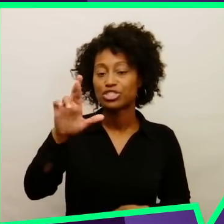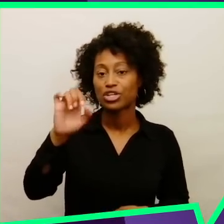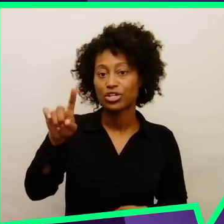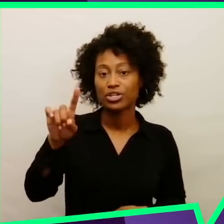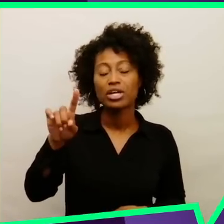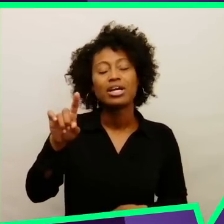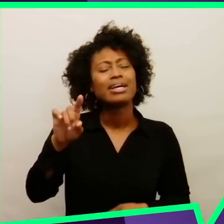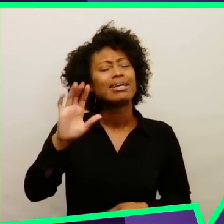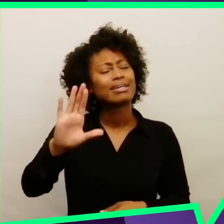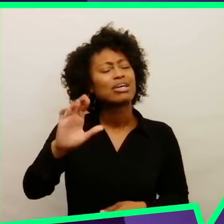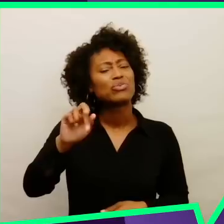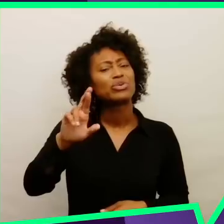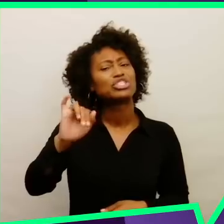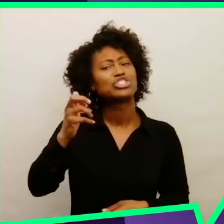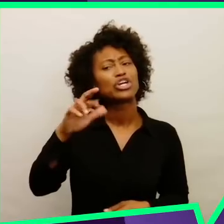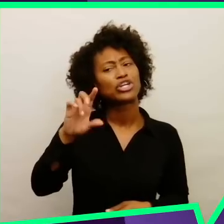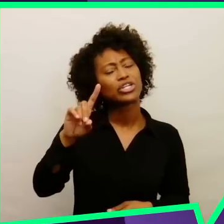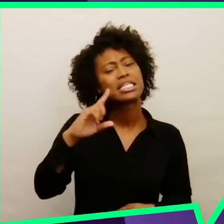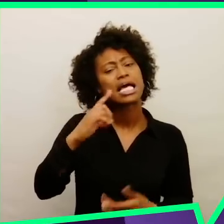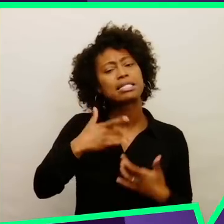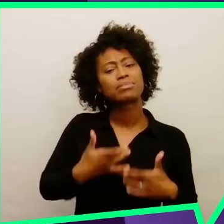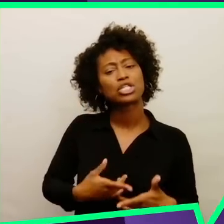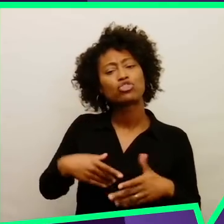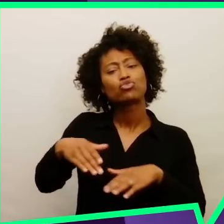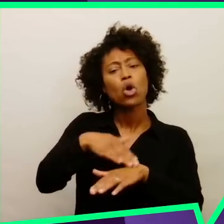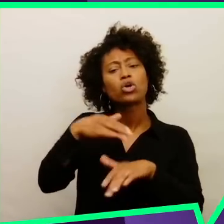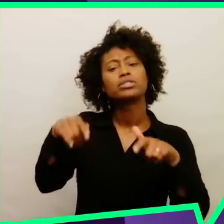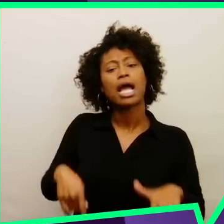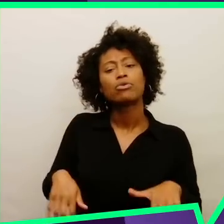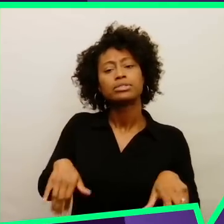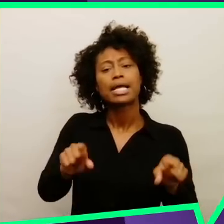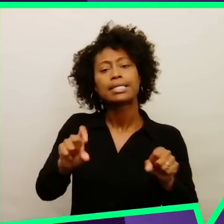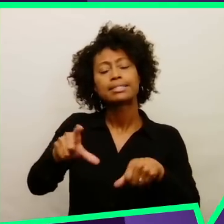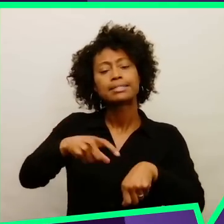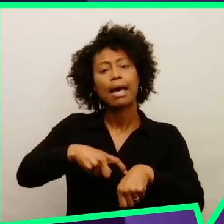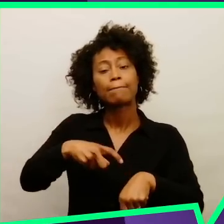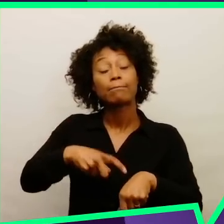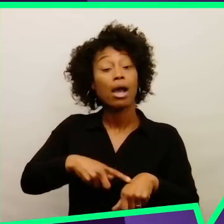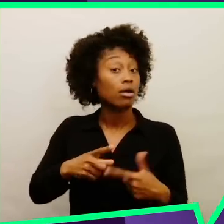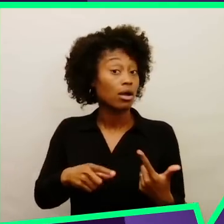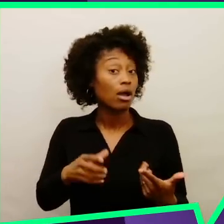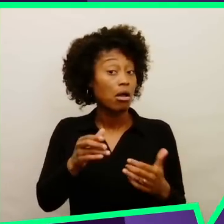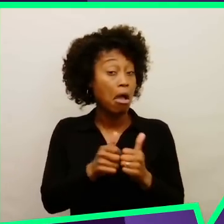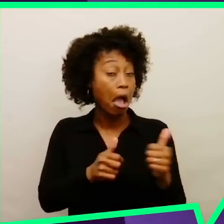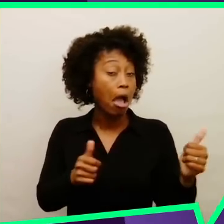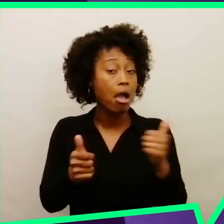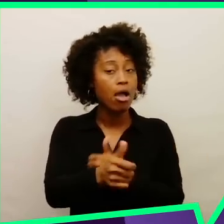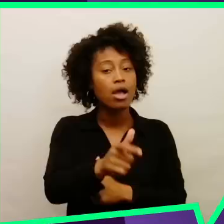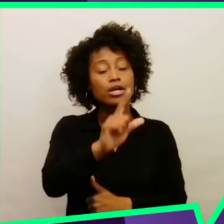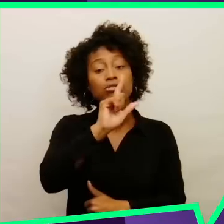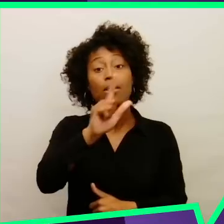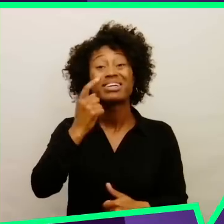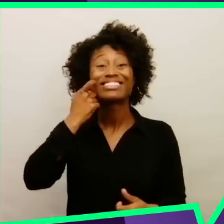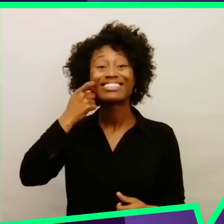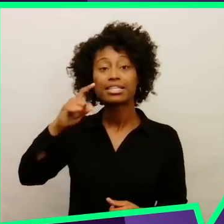Richard is slowing down a little bit. Jose, he's taking his time. Because he can see he's a lot farther ahead. But let's be clear.